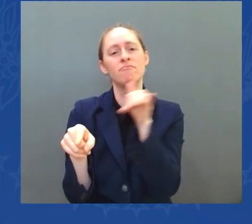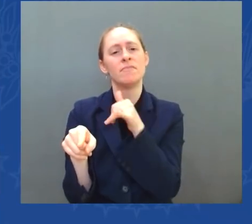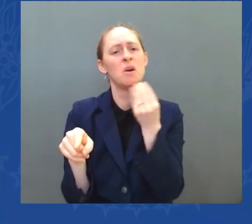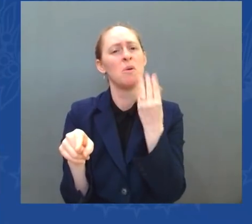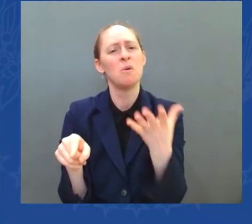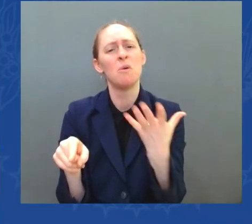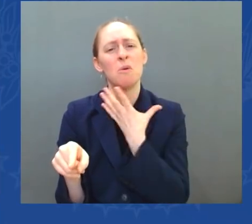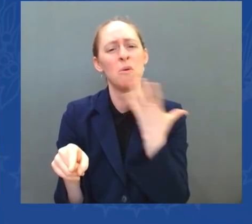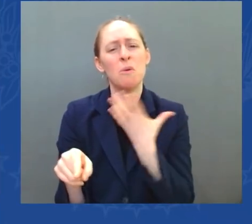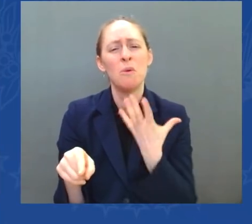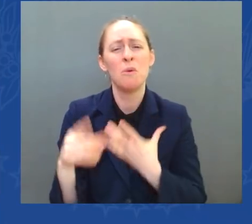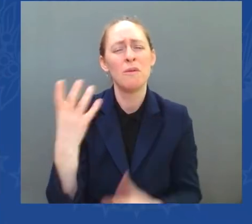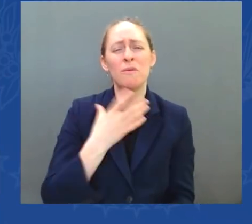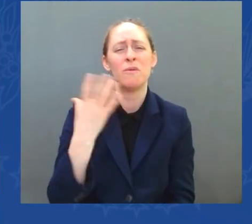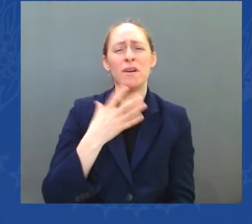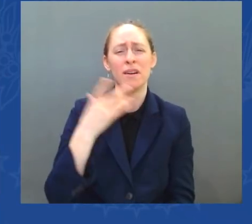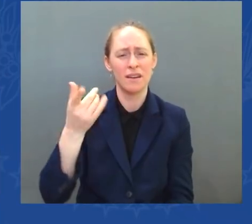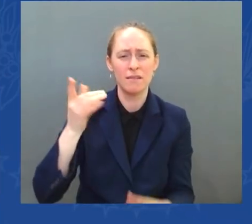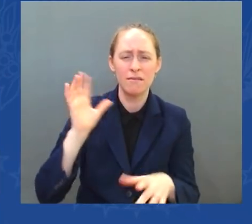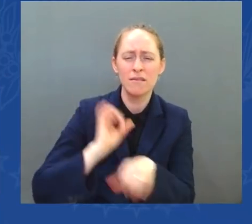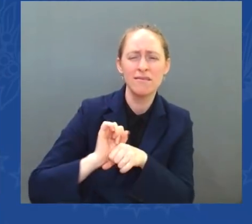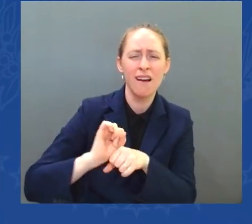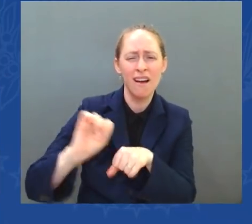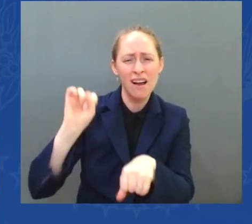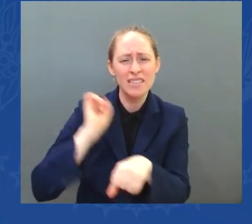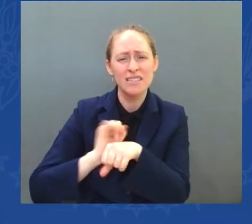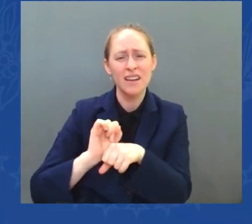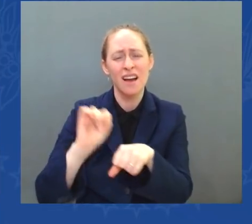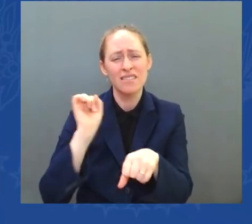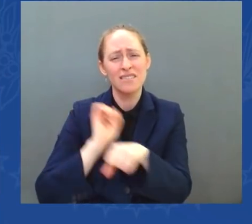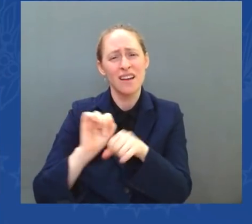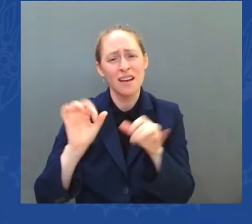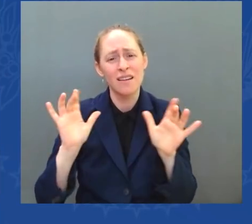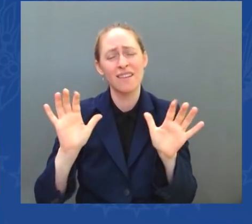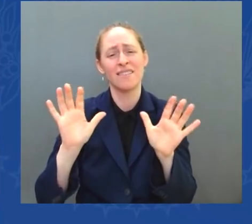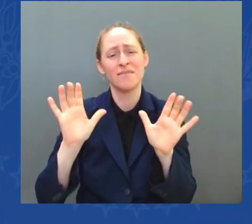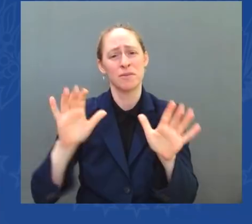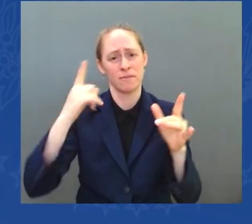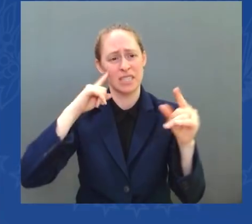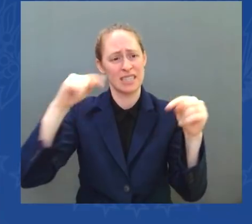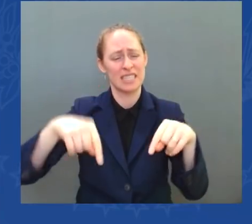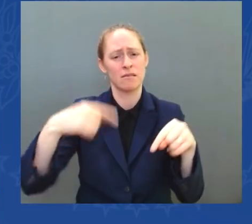I wish you weren't leaving, pal. I wish you weren't leaving. But I understand and I thank you for all you've done.